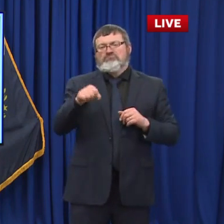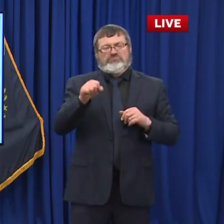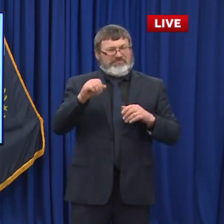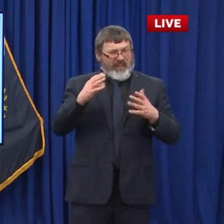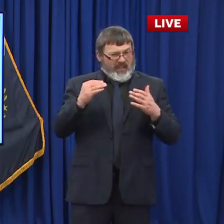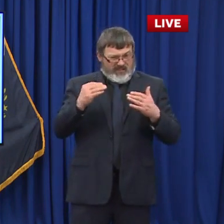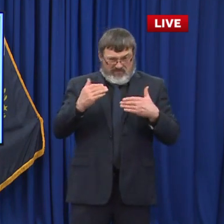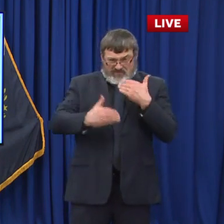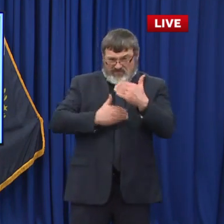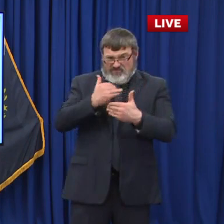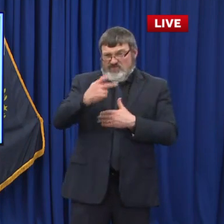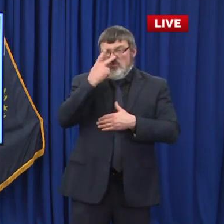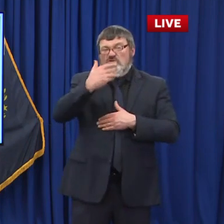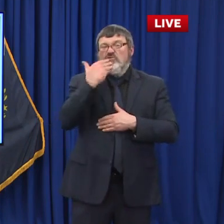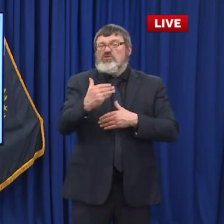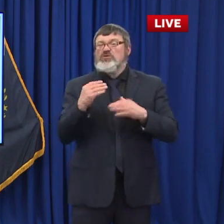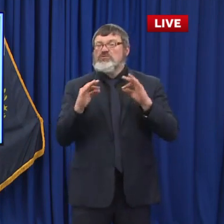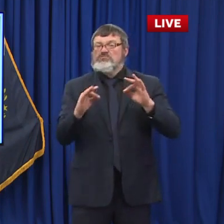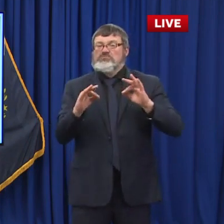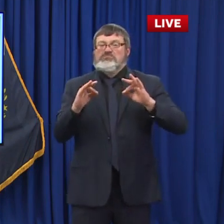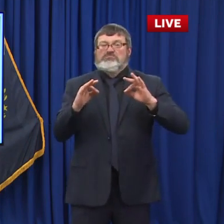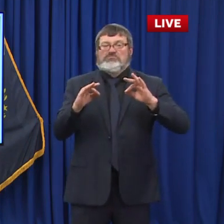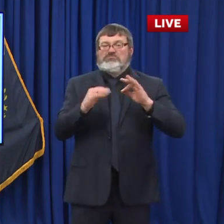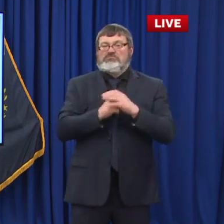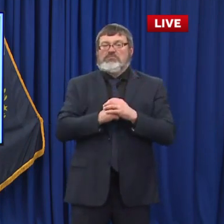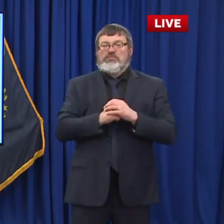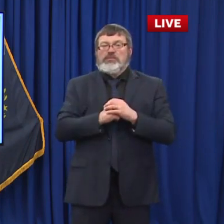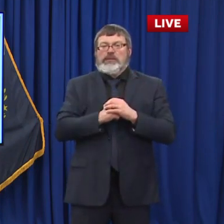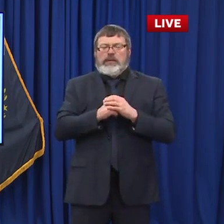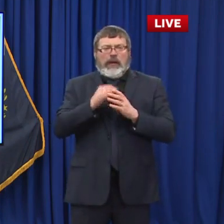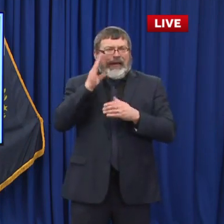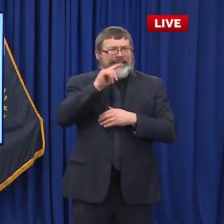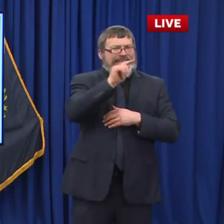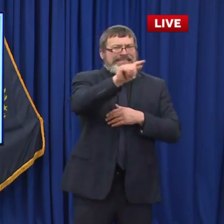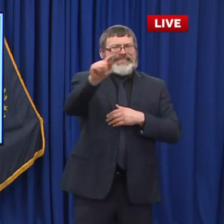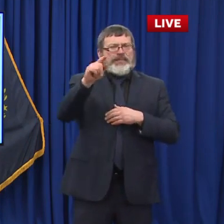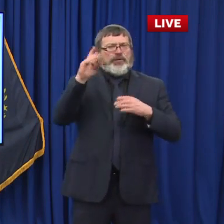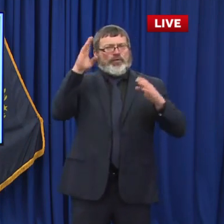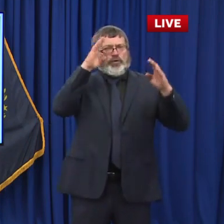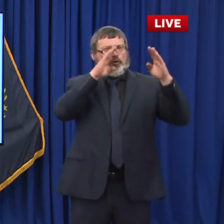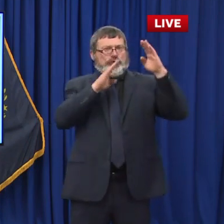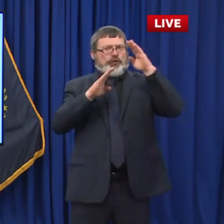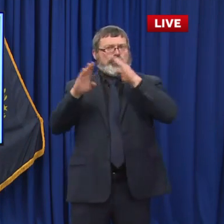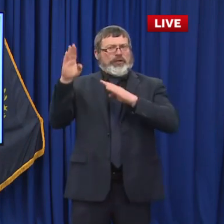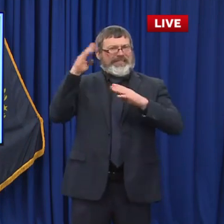LONG-TERM HEALTH CARE FACILITIES ARE GETTING IT AS WE SPEAK. WE ARE ON A POSITIVE PATH.